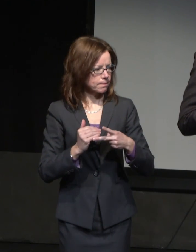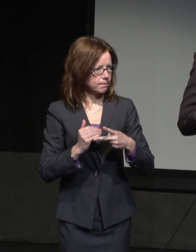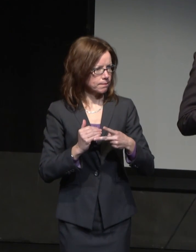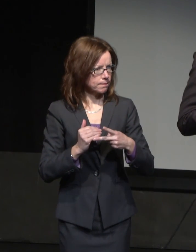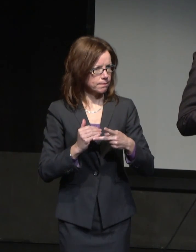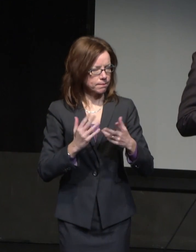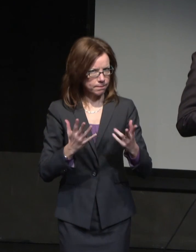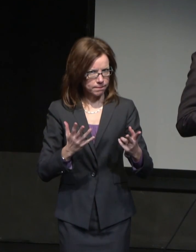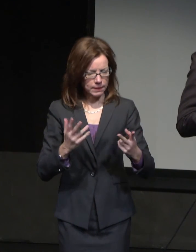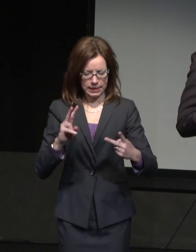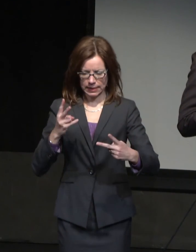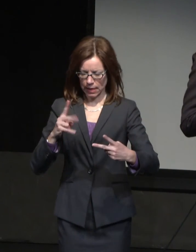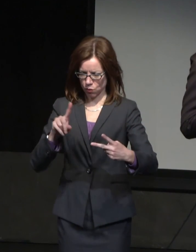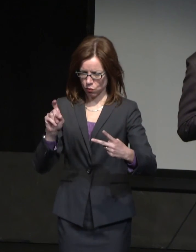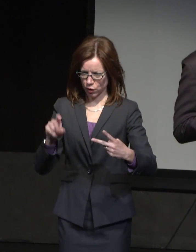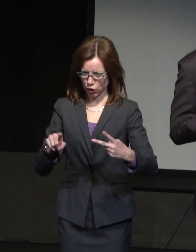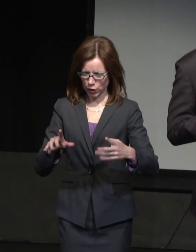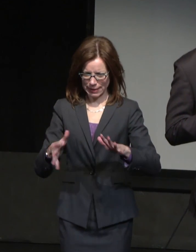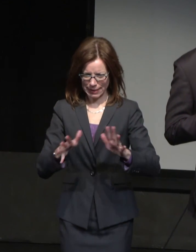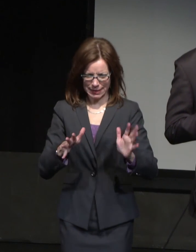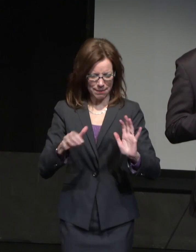The second question, I'm not quite sure if I understand it,